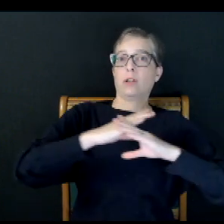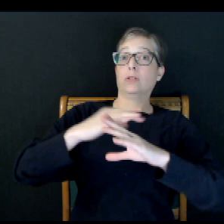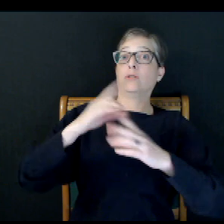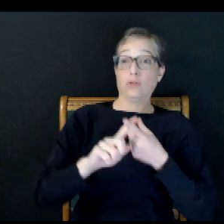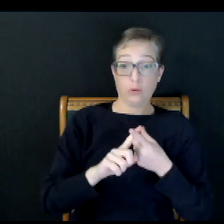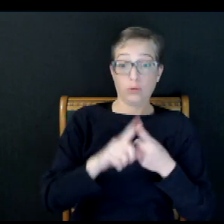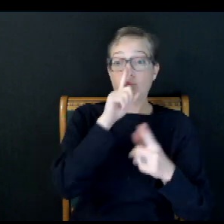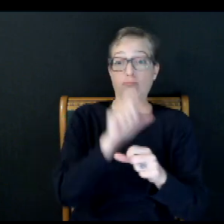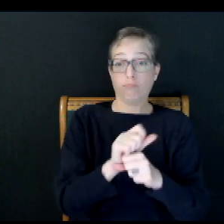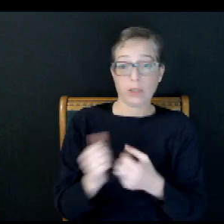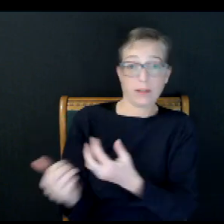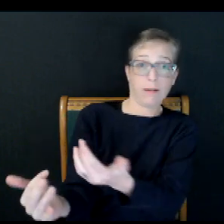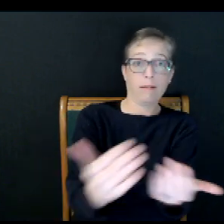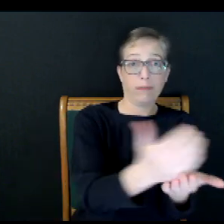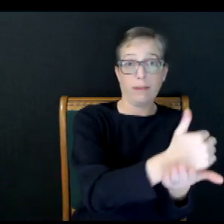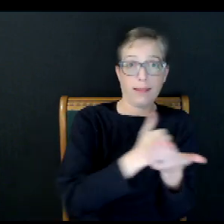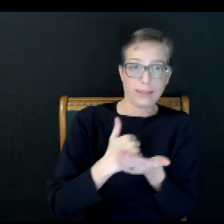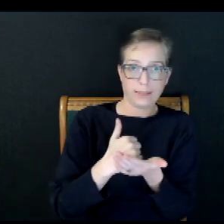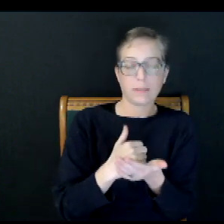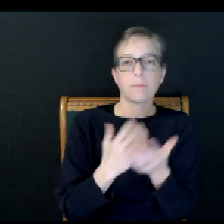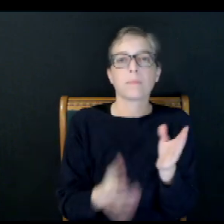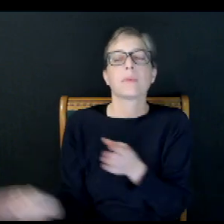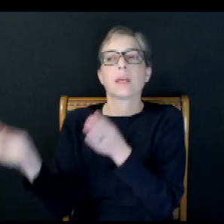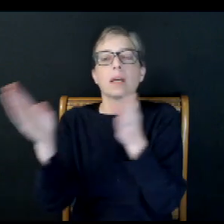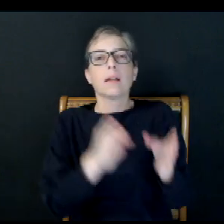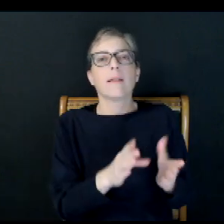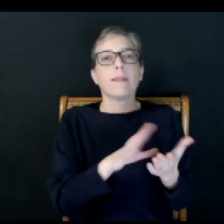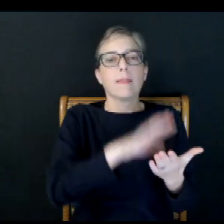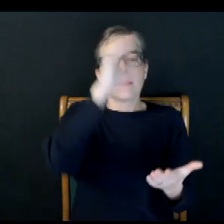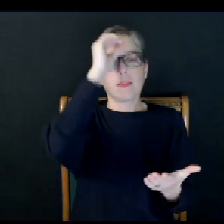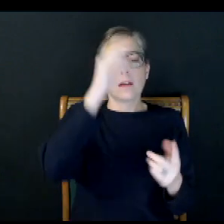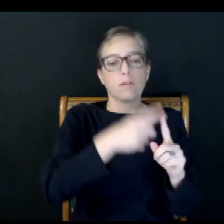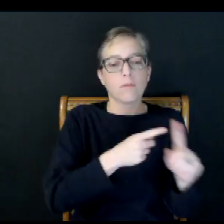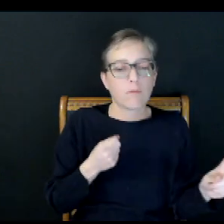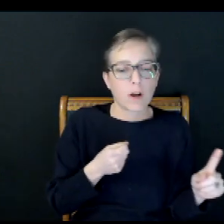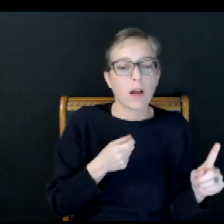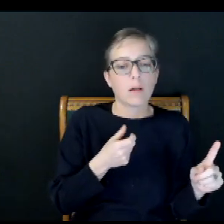Learn from representatives from New Disabled South, University of Minnesota and